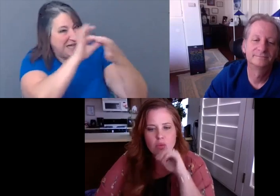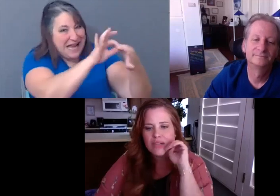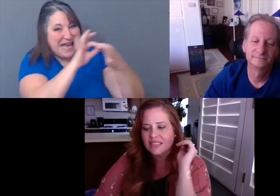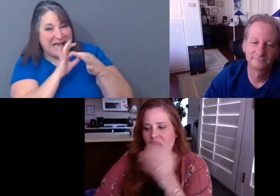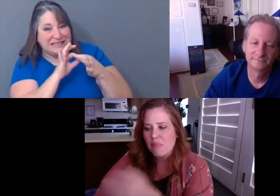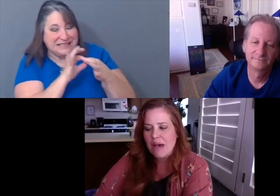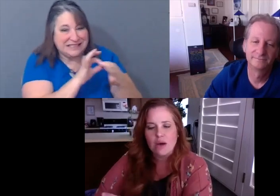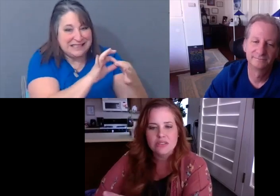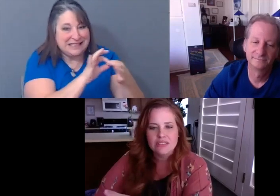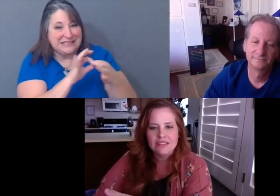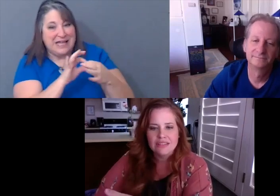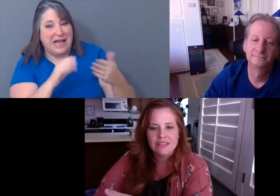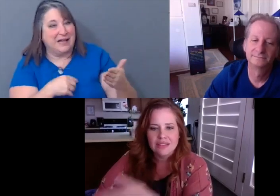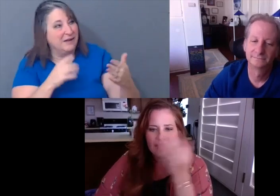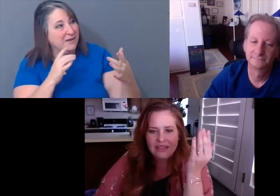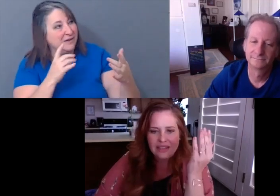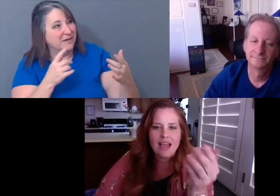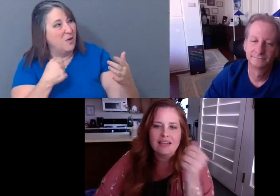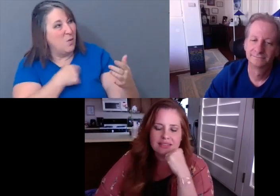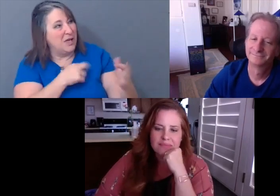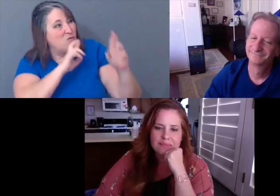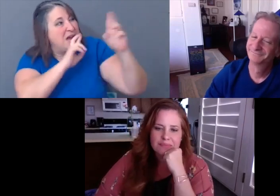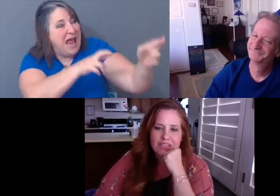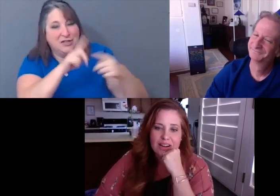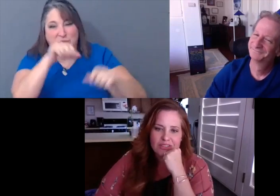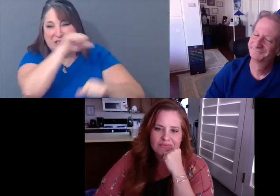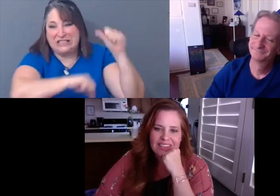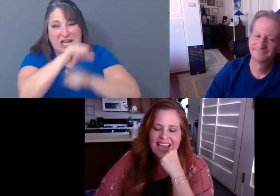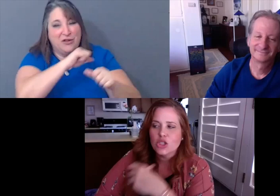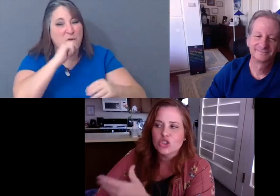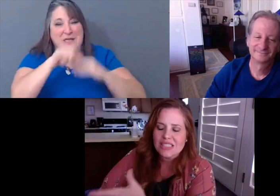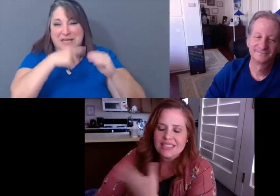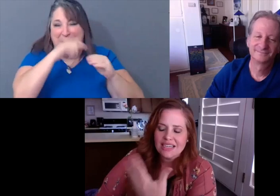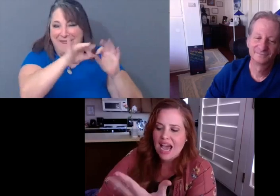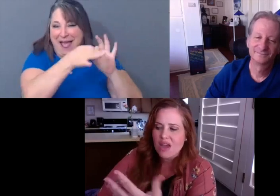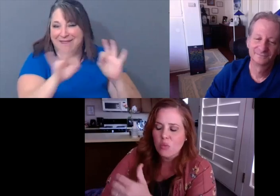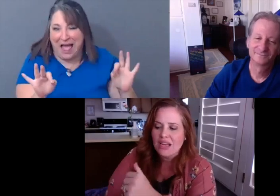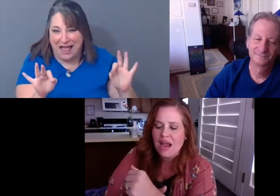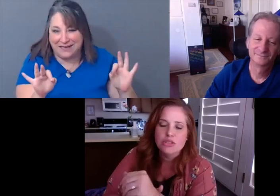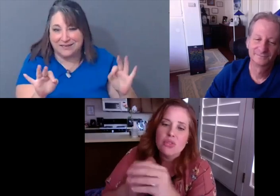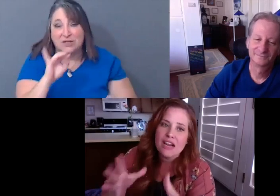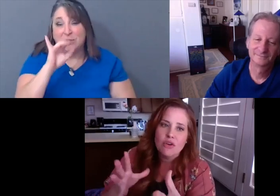It wasn't about the line, you know? And so Justin and I, I'm so thankful.